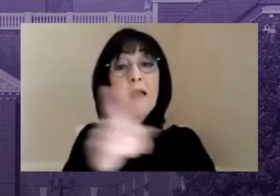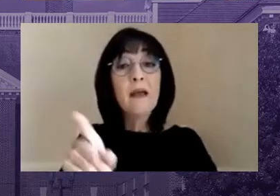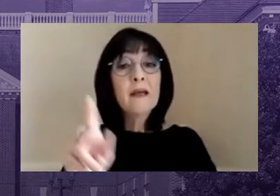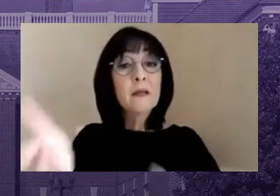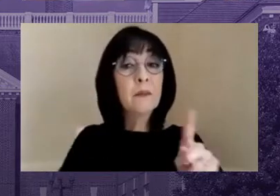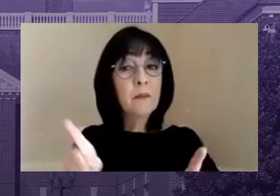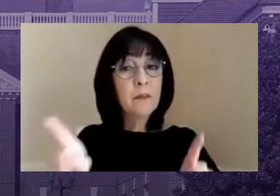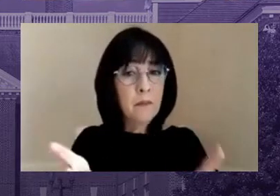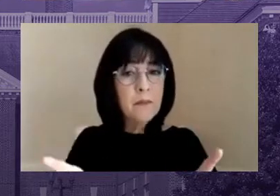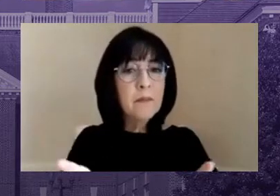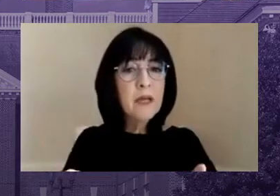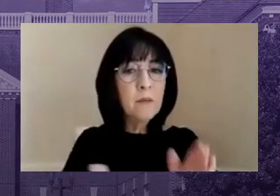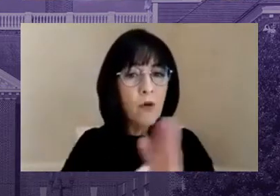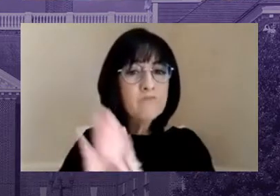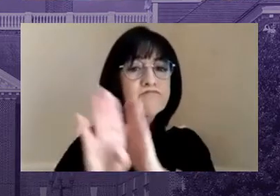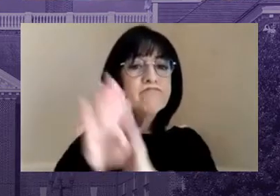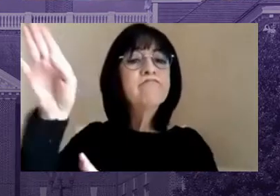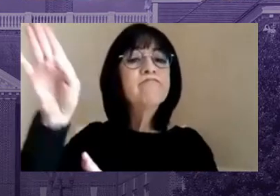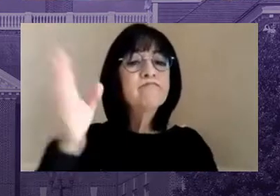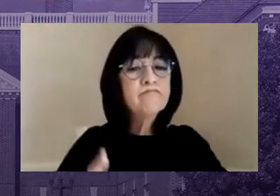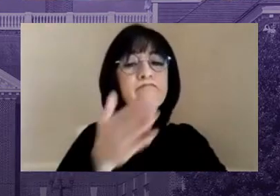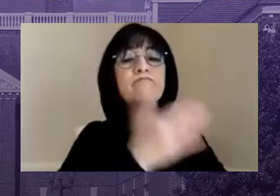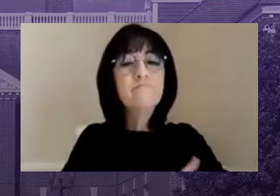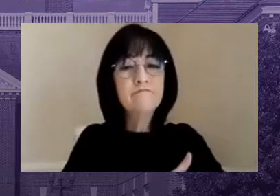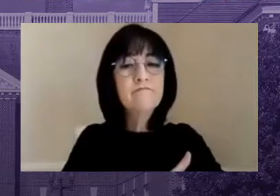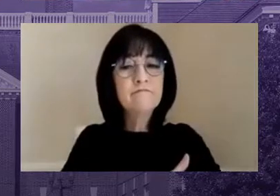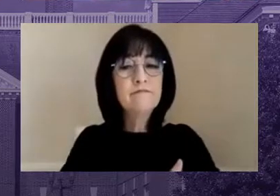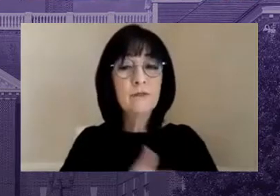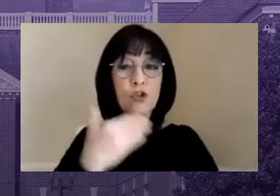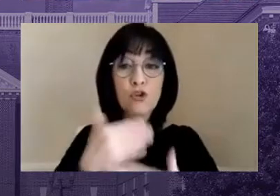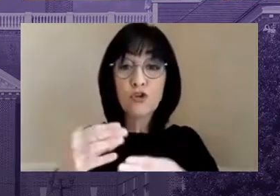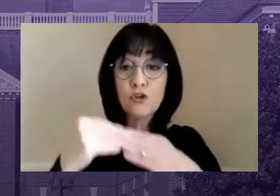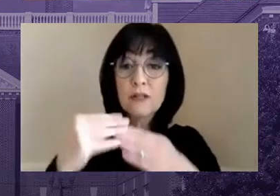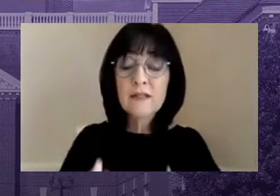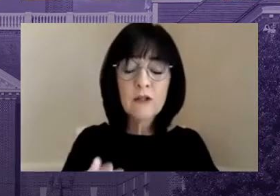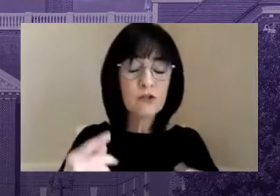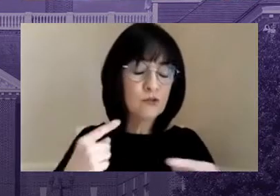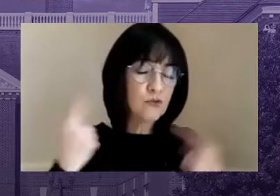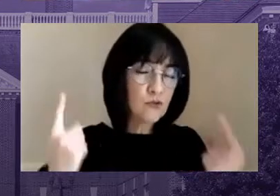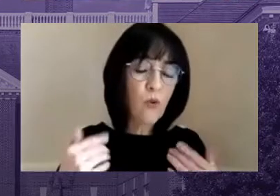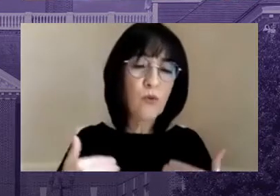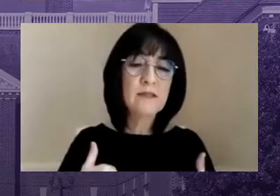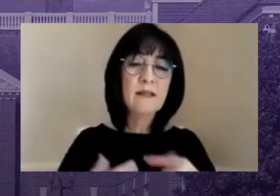better leaders as well. Good leaders always have a positive inspiration on others.